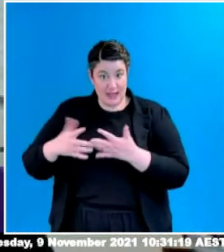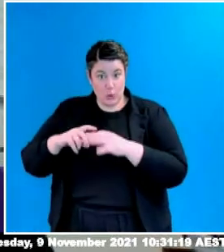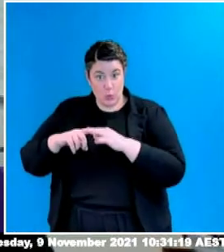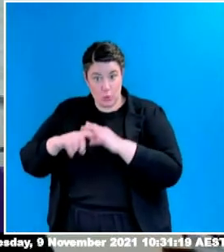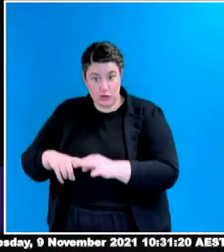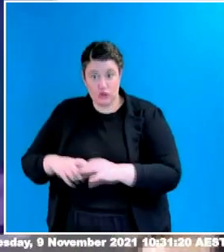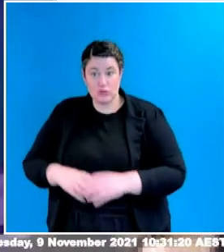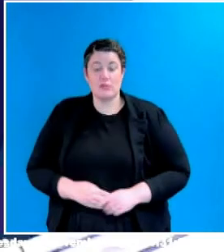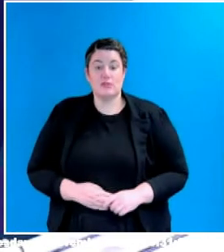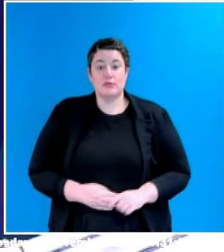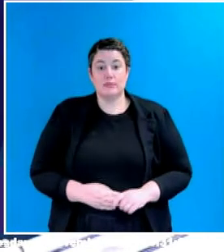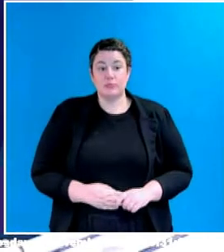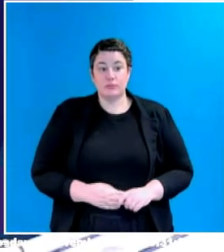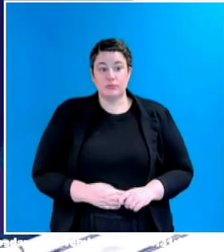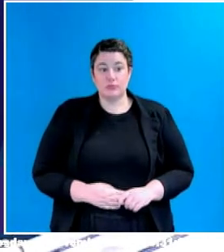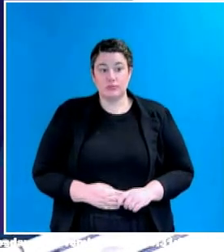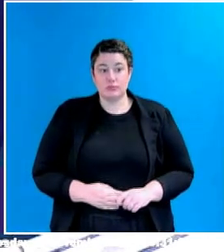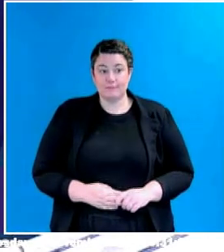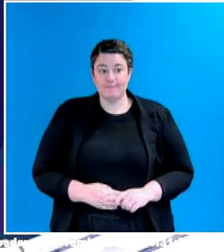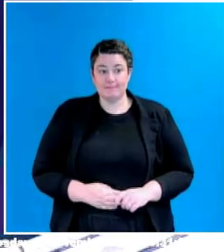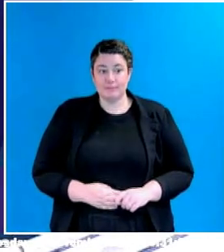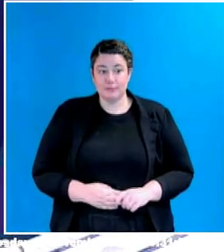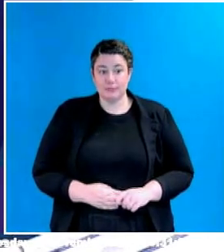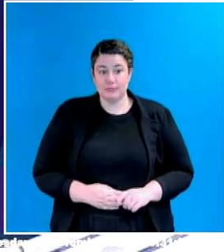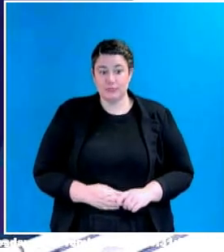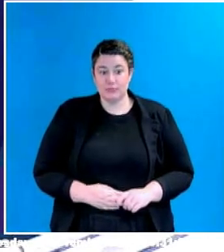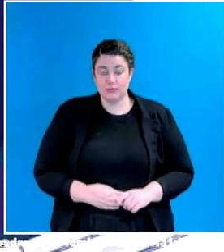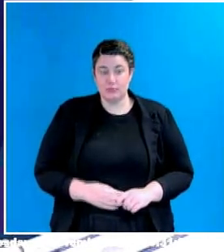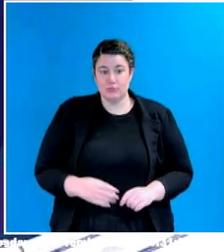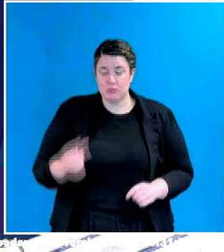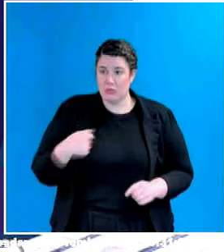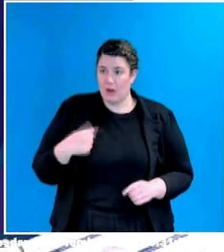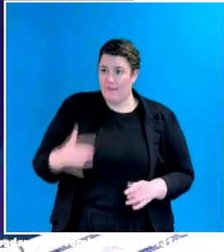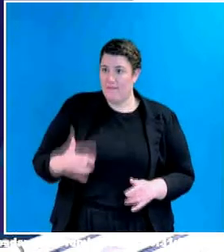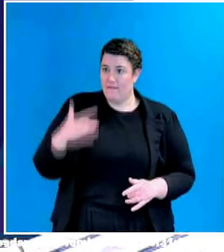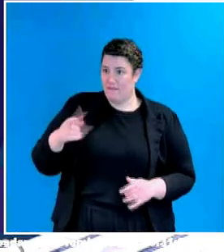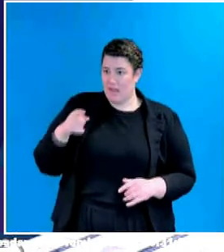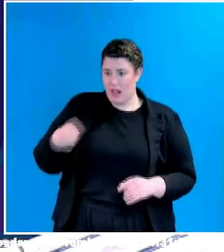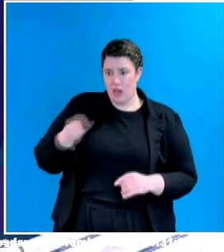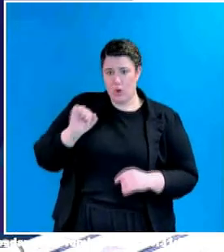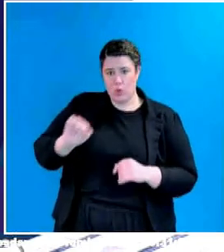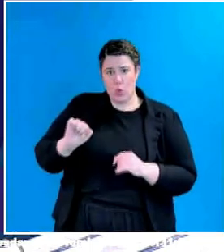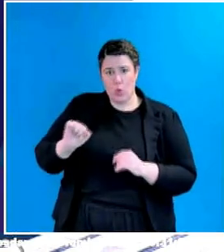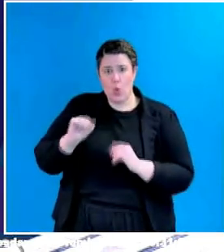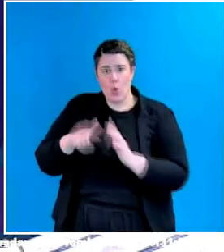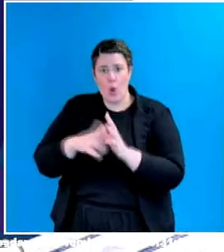lawyers like to congregate on, in the areas of justice and amending legislation and things of that kind.